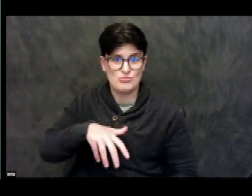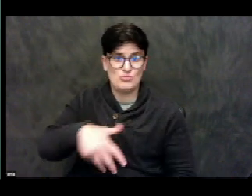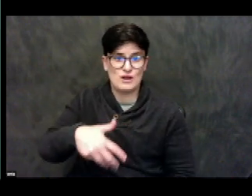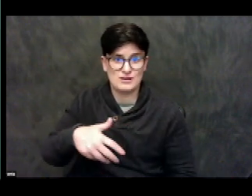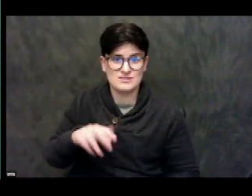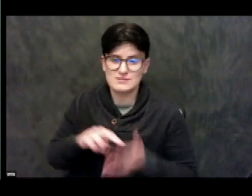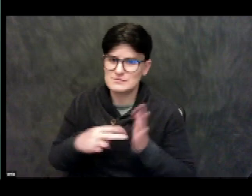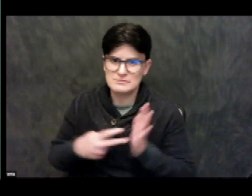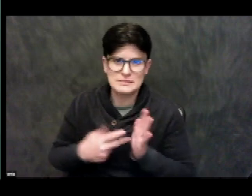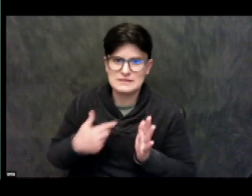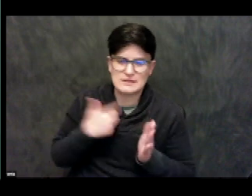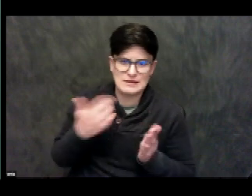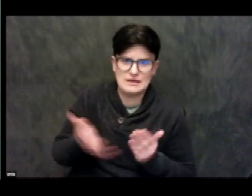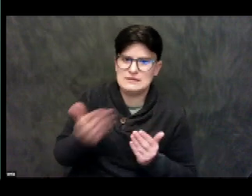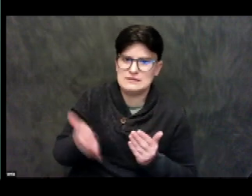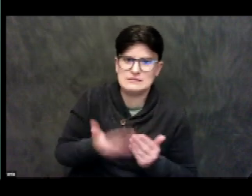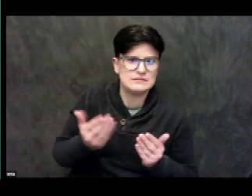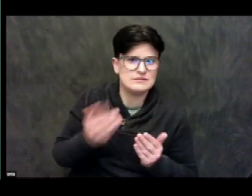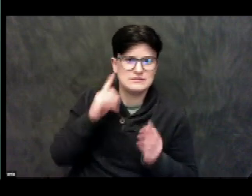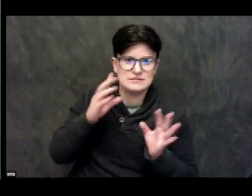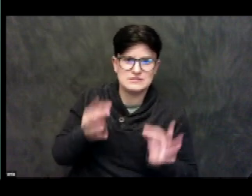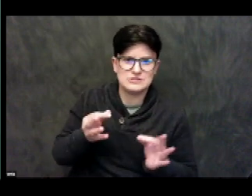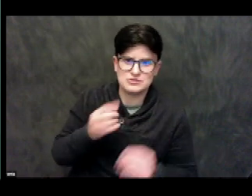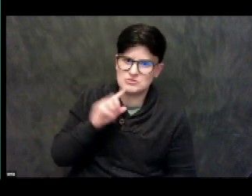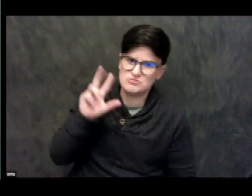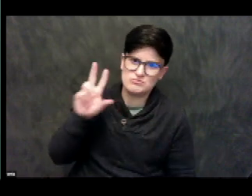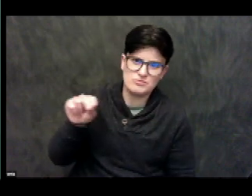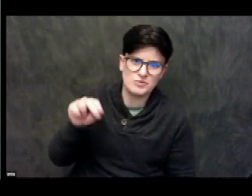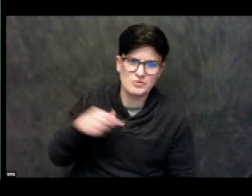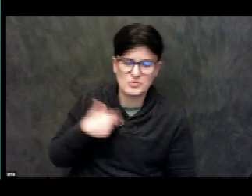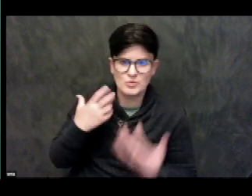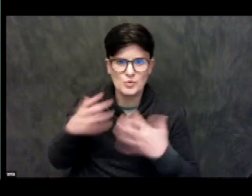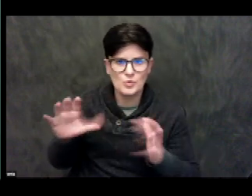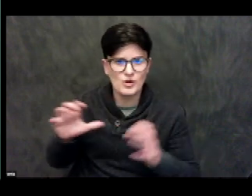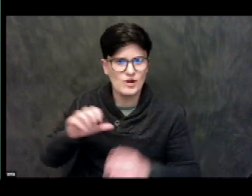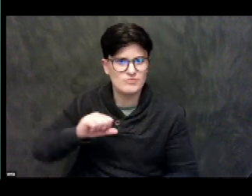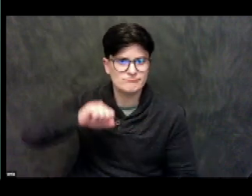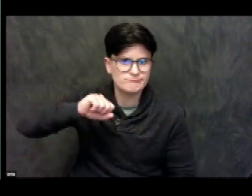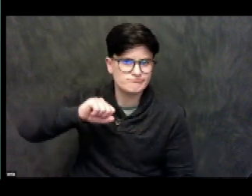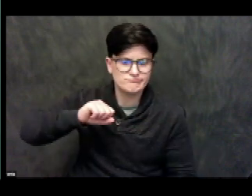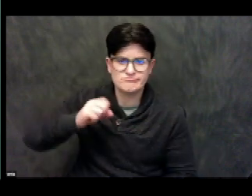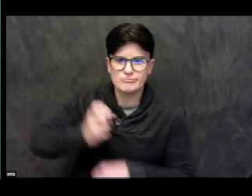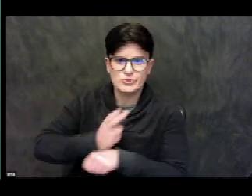easy to not be willing to try or to use Zofran again.